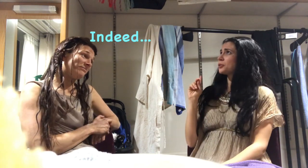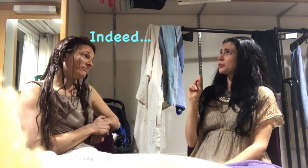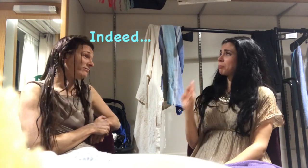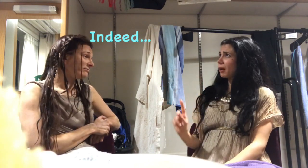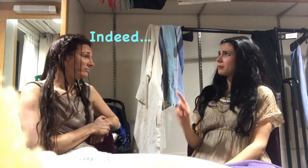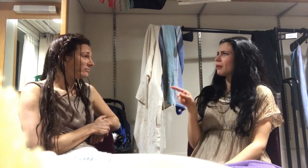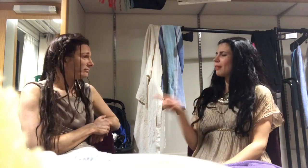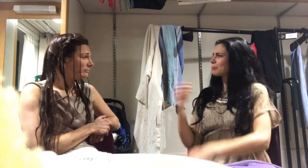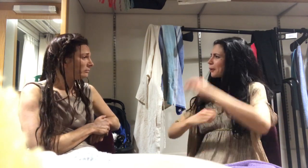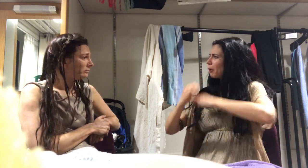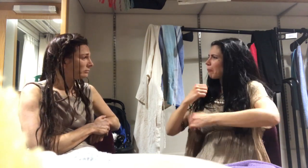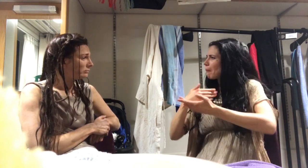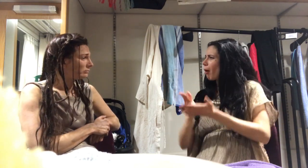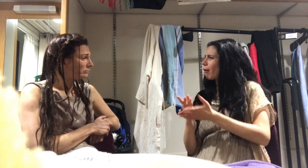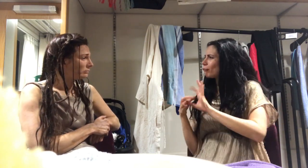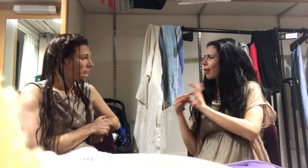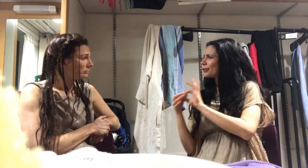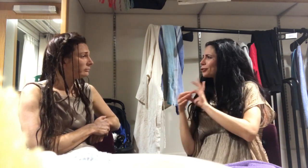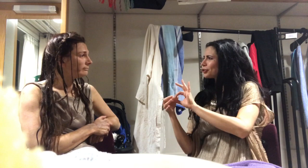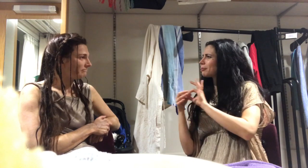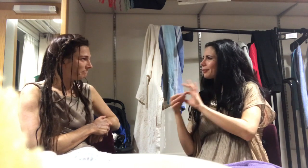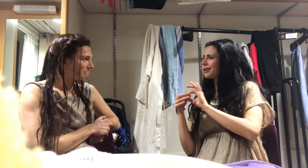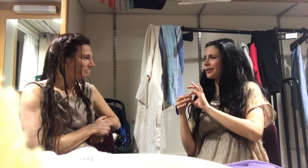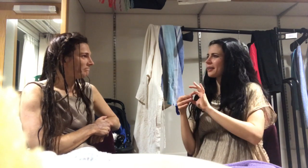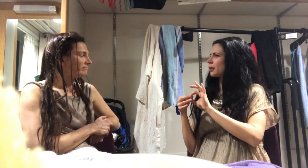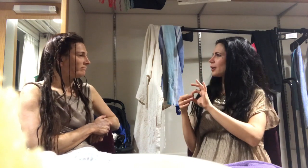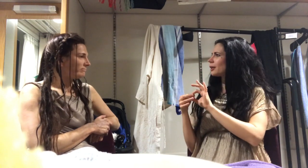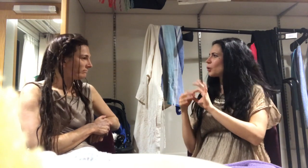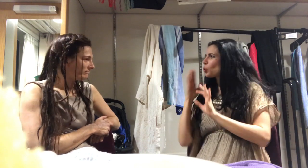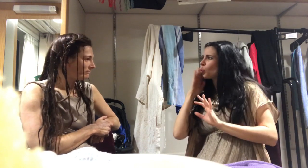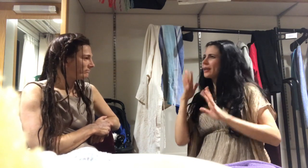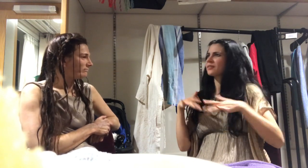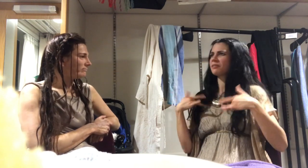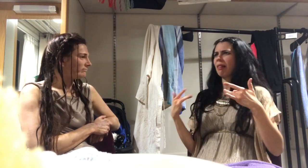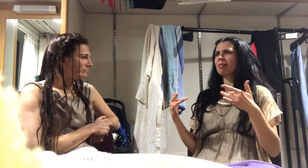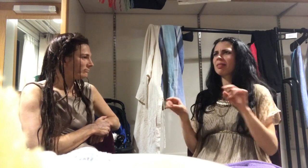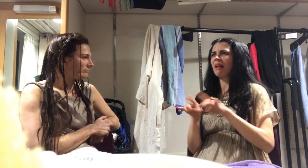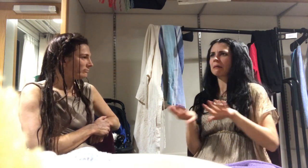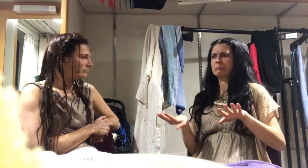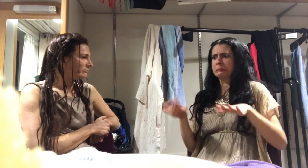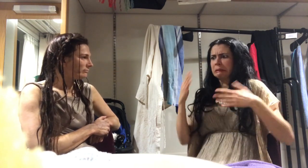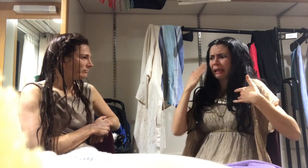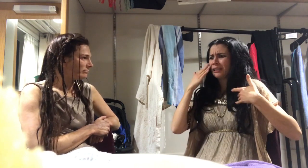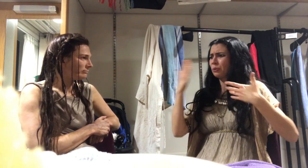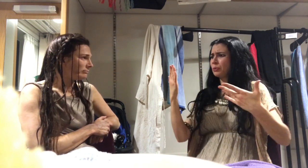However that's become part of our relationship when one of us feels like 'ooh I don't know...'